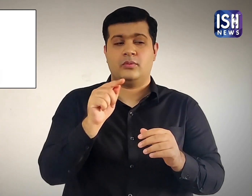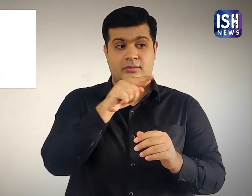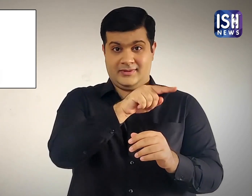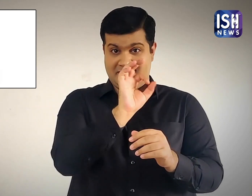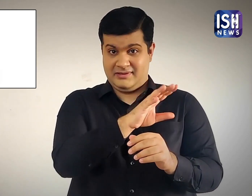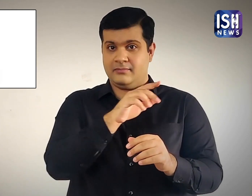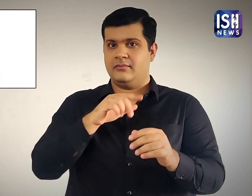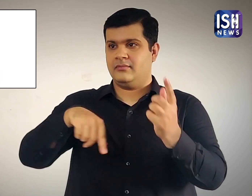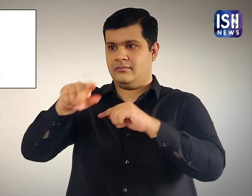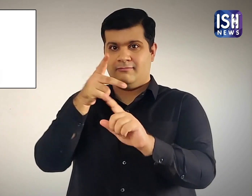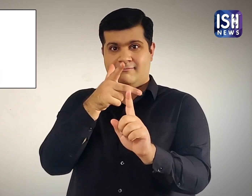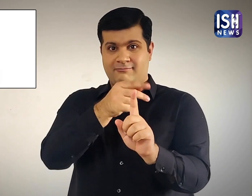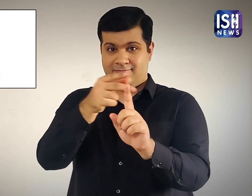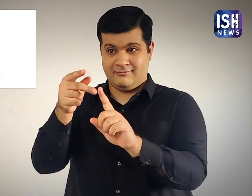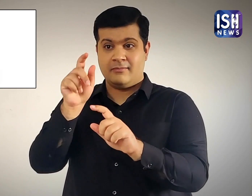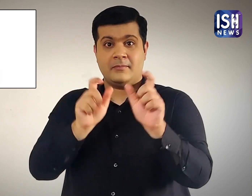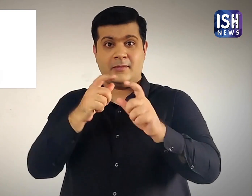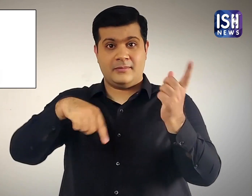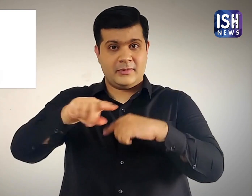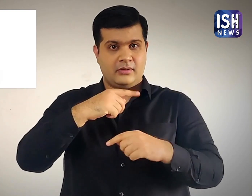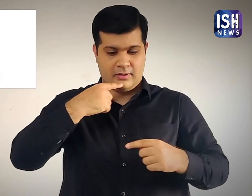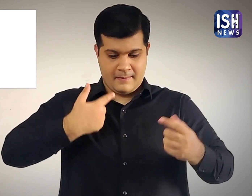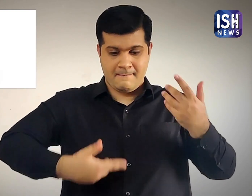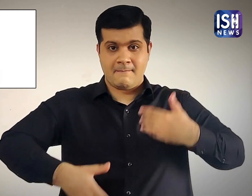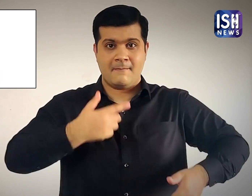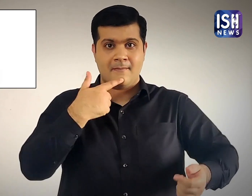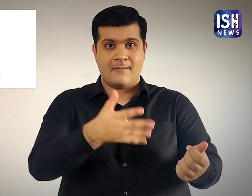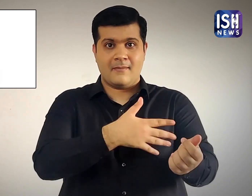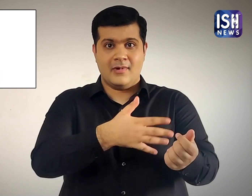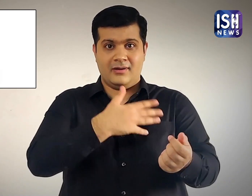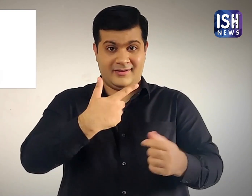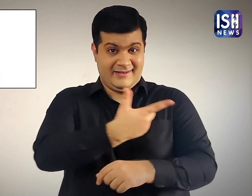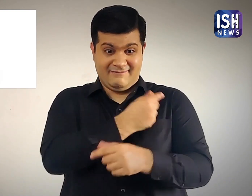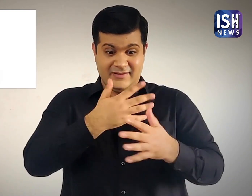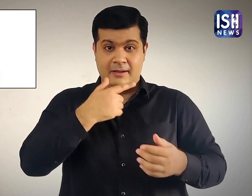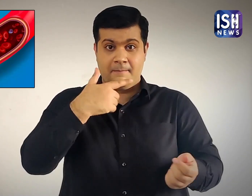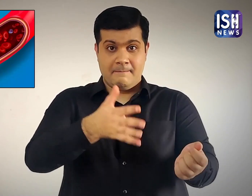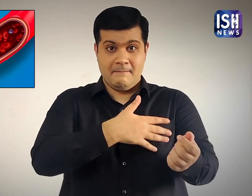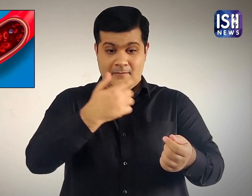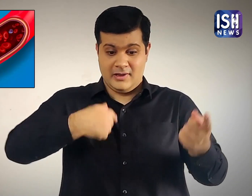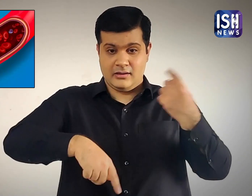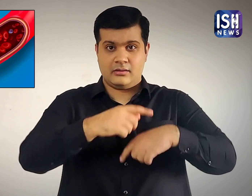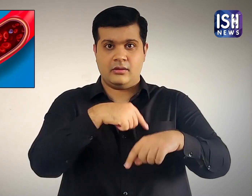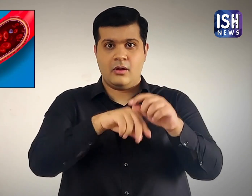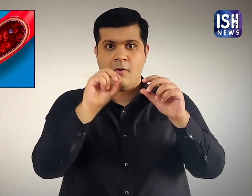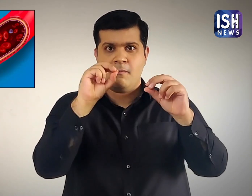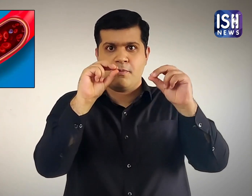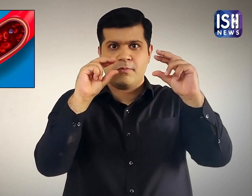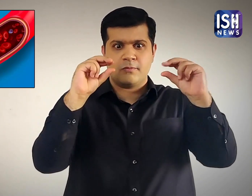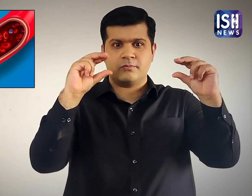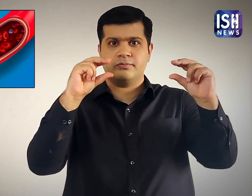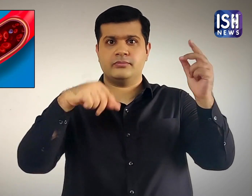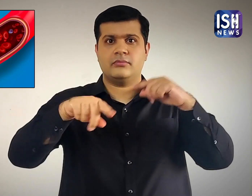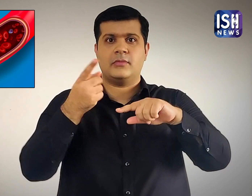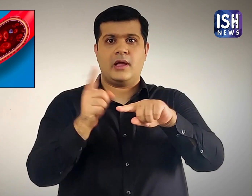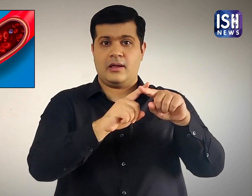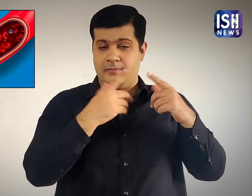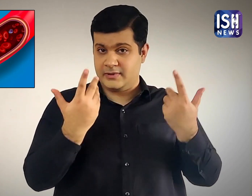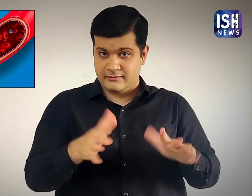after some people developed blood clots post usage.